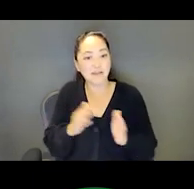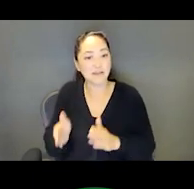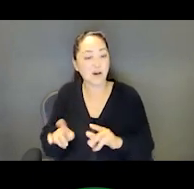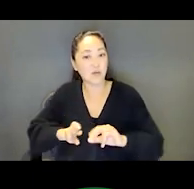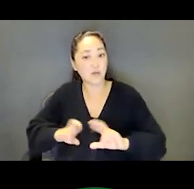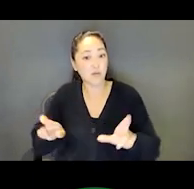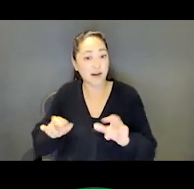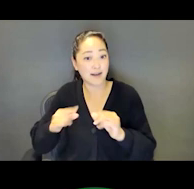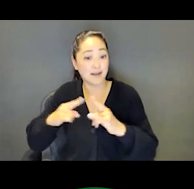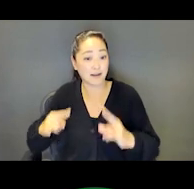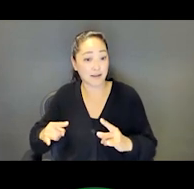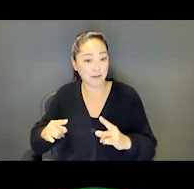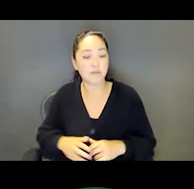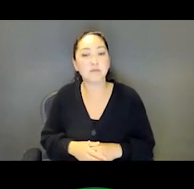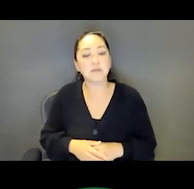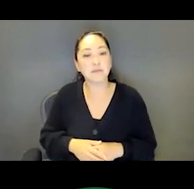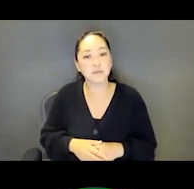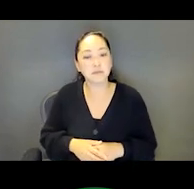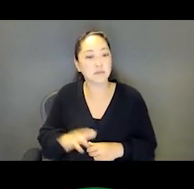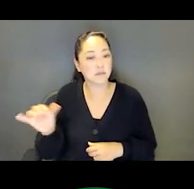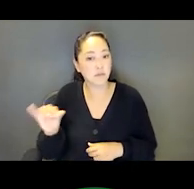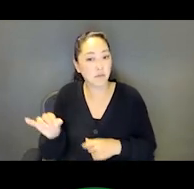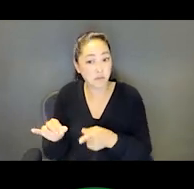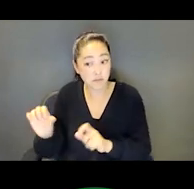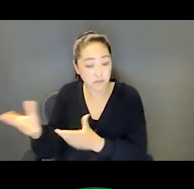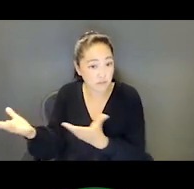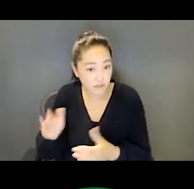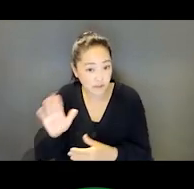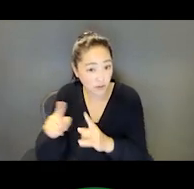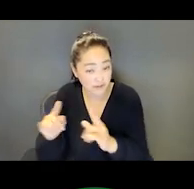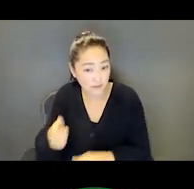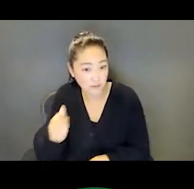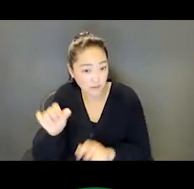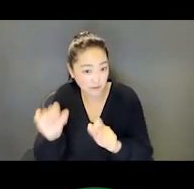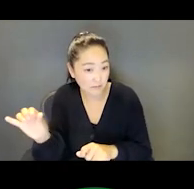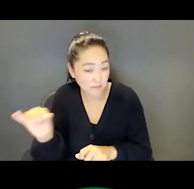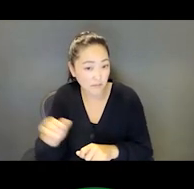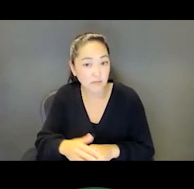they have an adapted version included adapted Senate sanitary blocks.